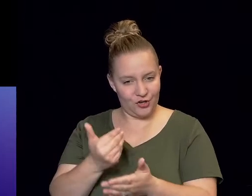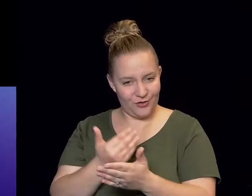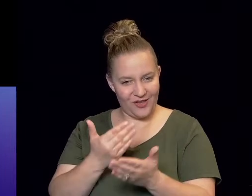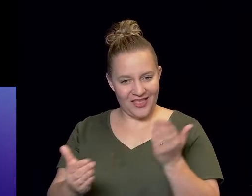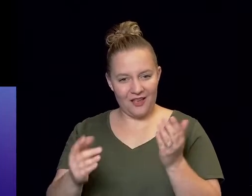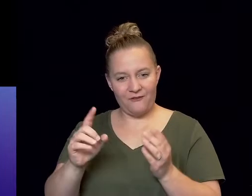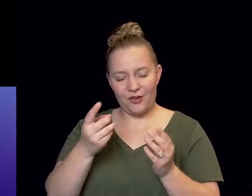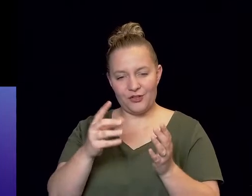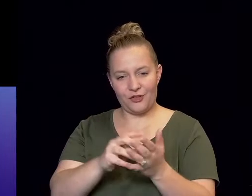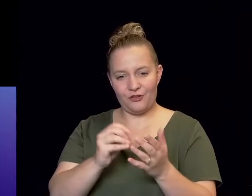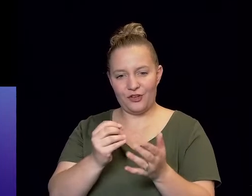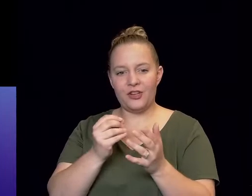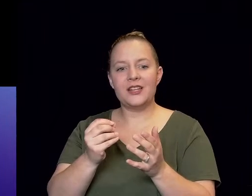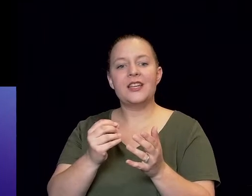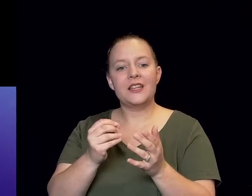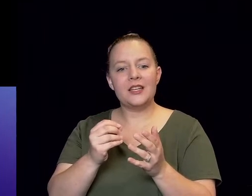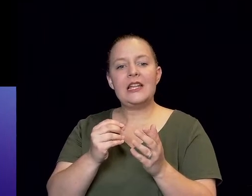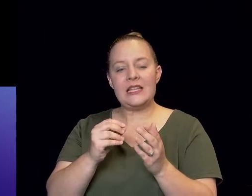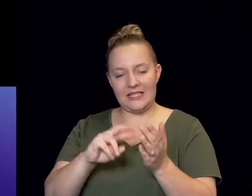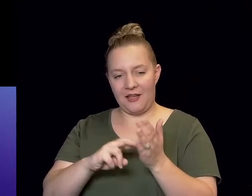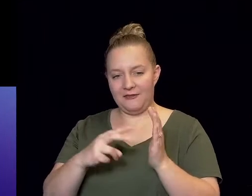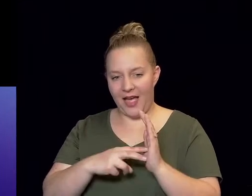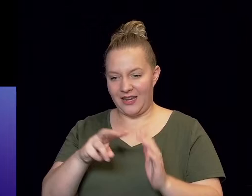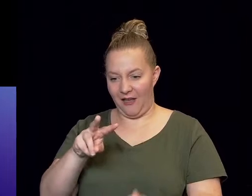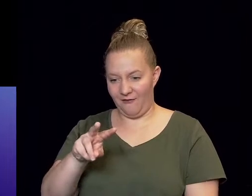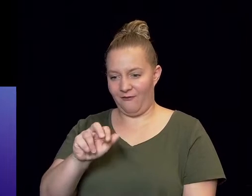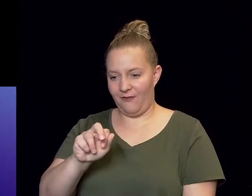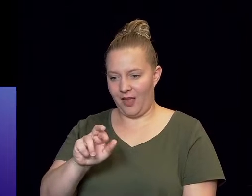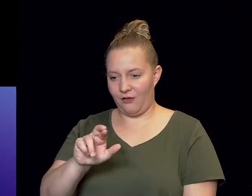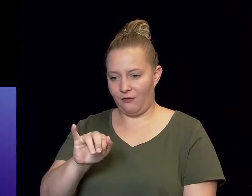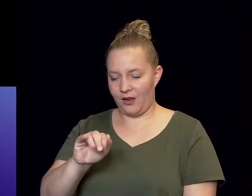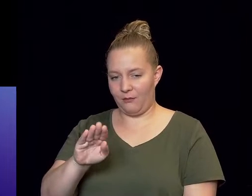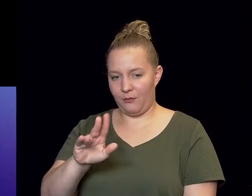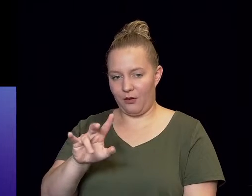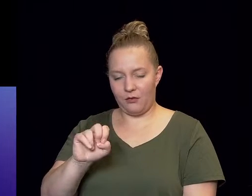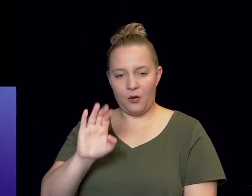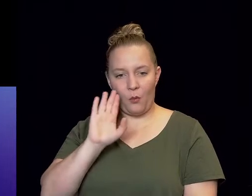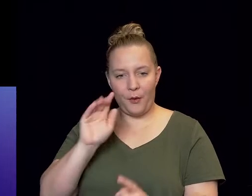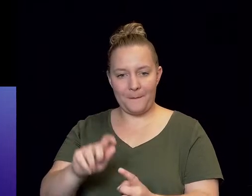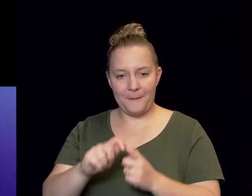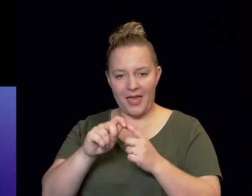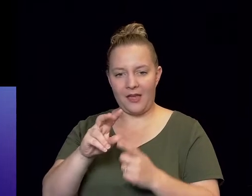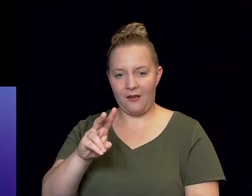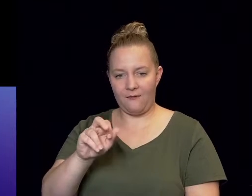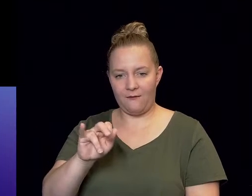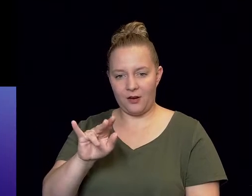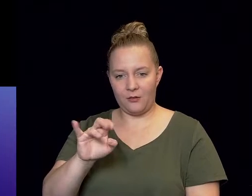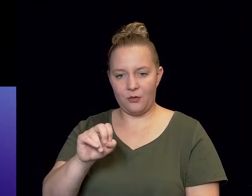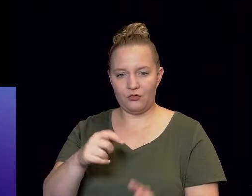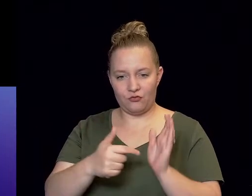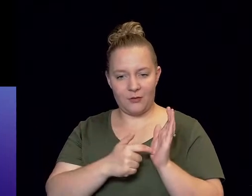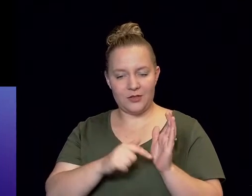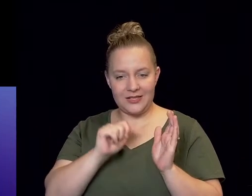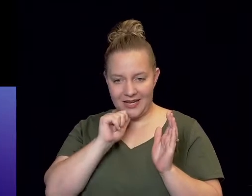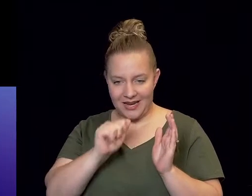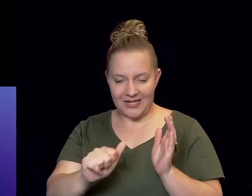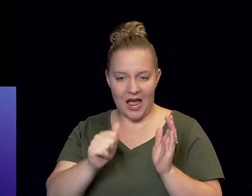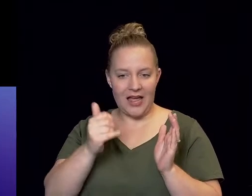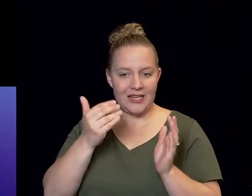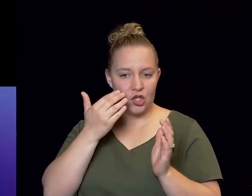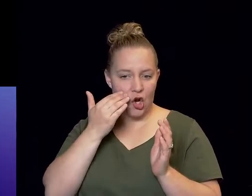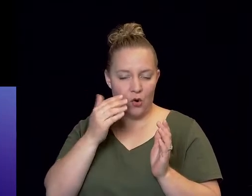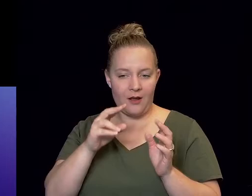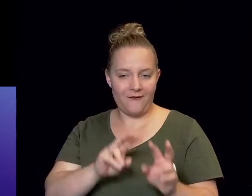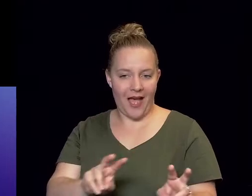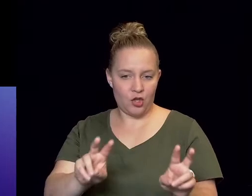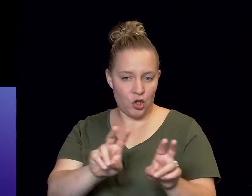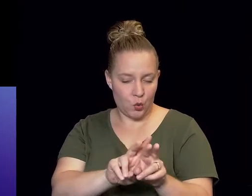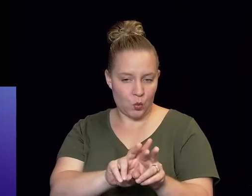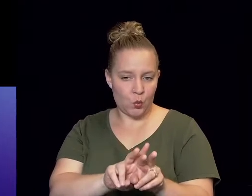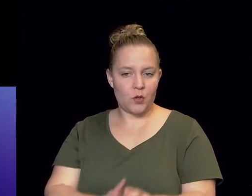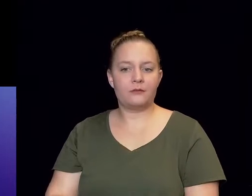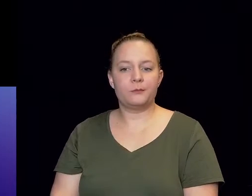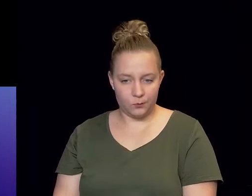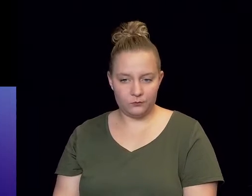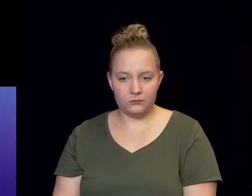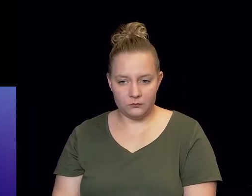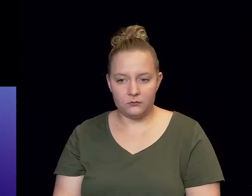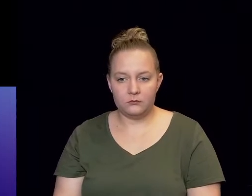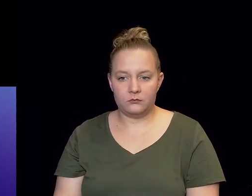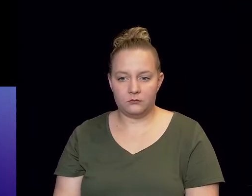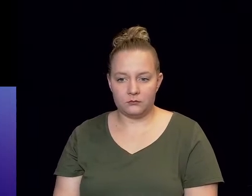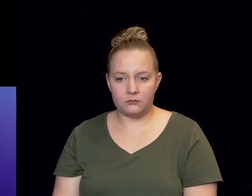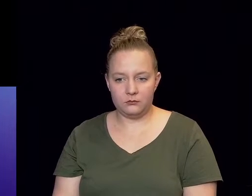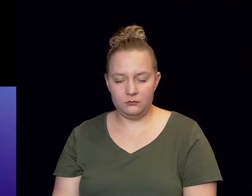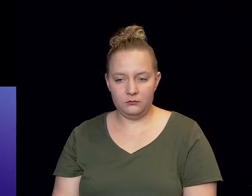learn is to define a variable. So, we're gonna choose variable to represent an unknown value.